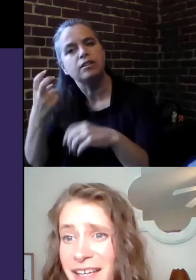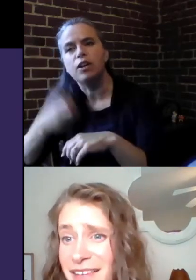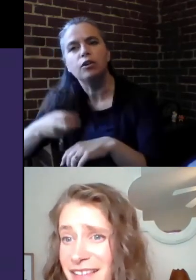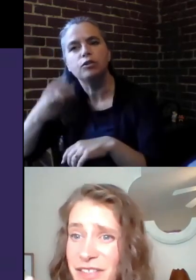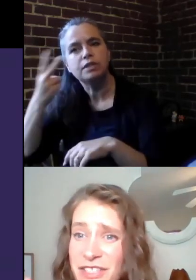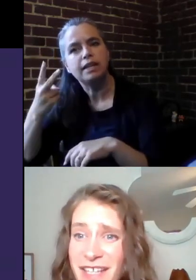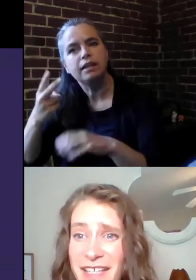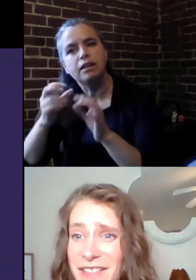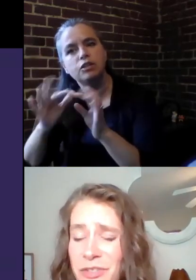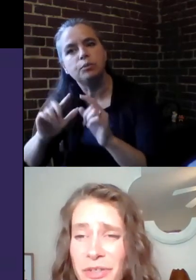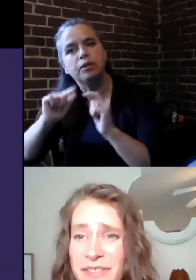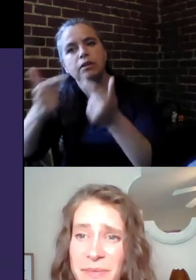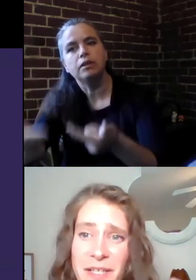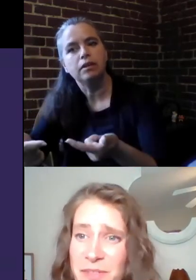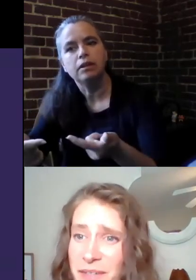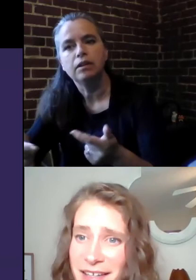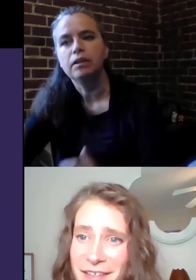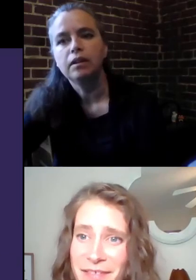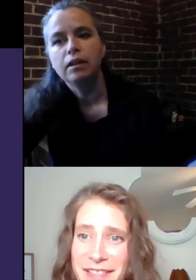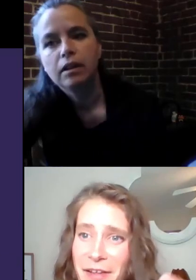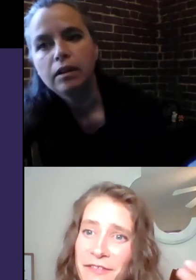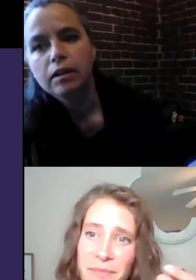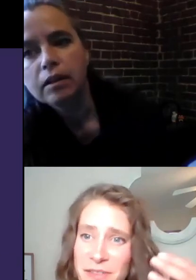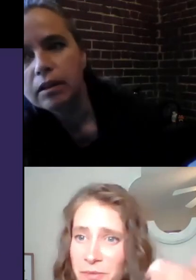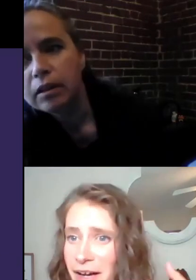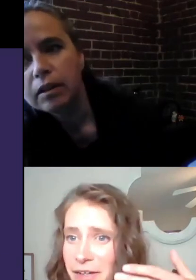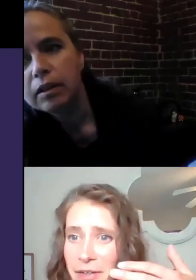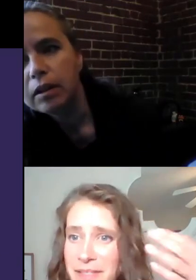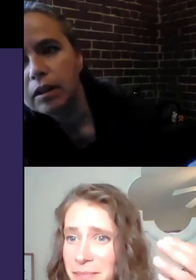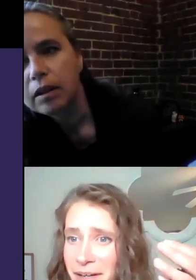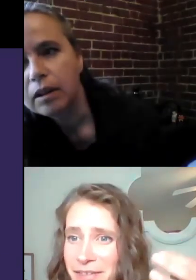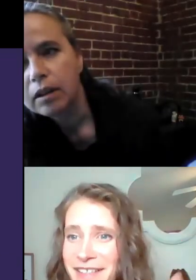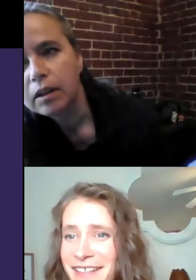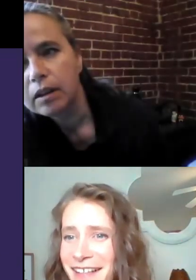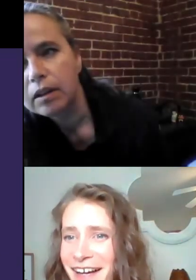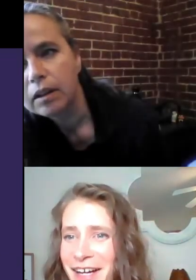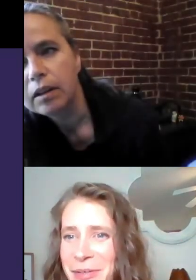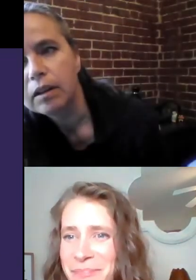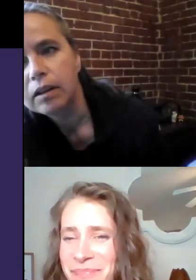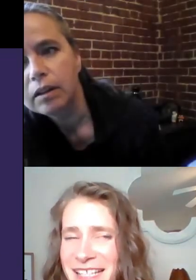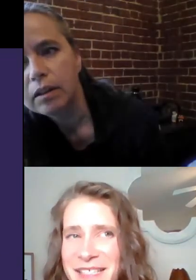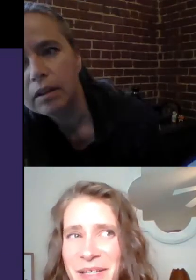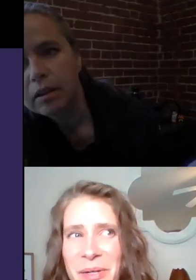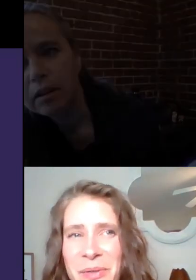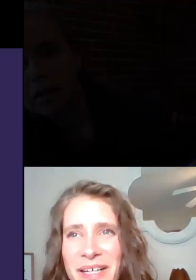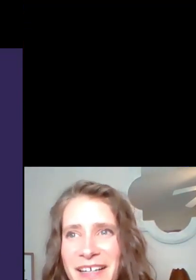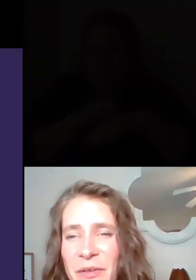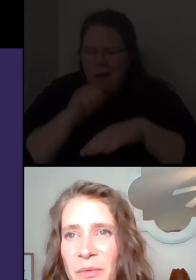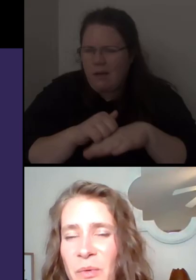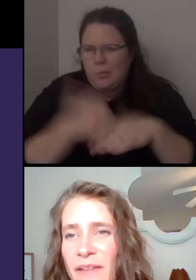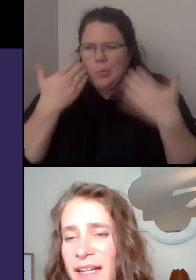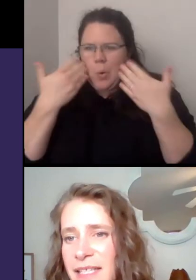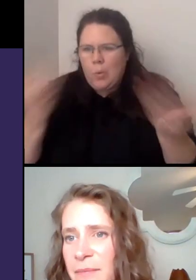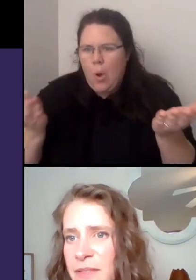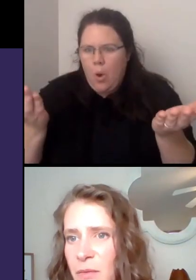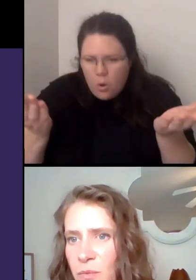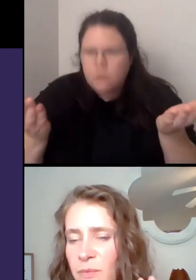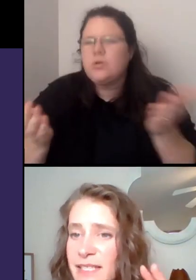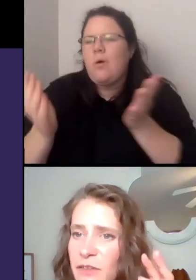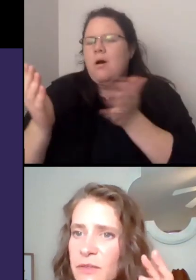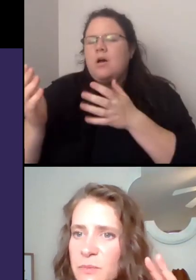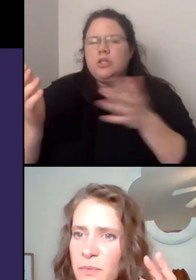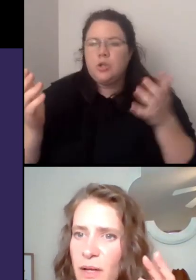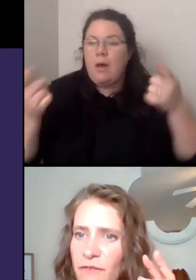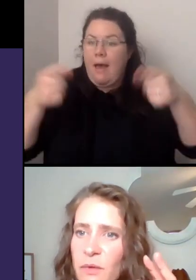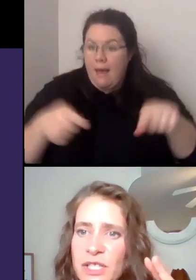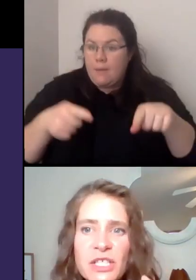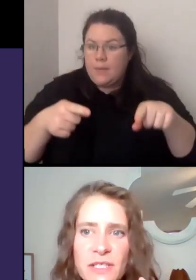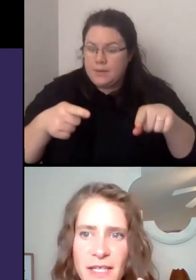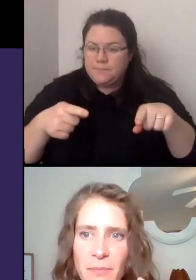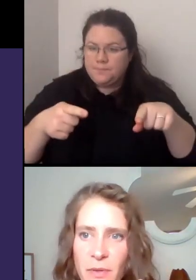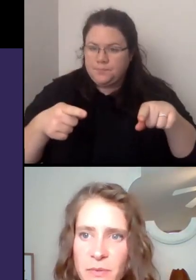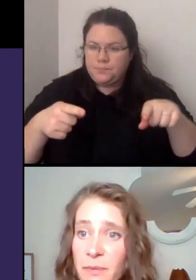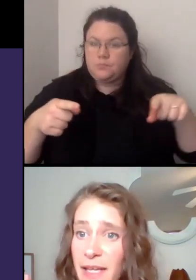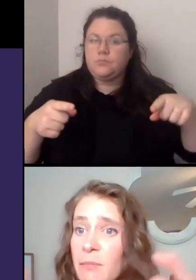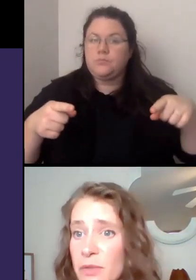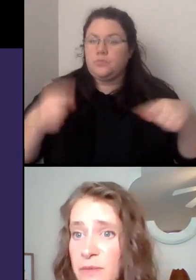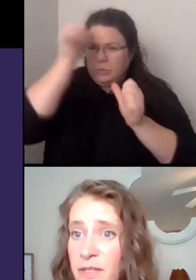Again, things are caked in dirt, and sometimes you can't even tell if something is a rock or a piece of pottery. A lot of times, when we take the flotation samples, where we get most of our seeds,